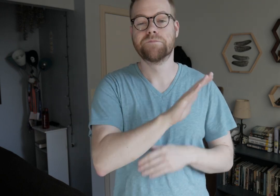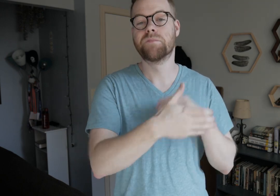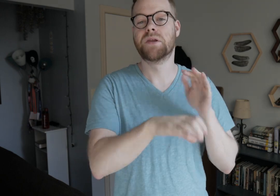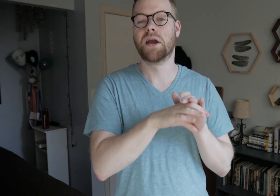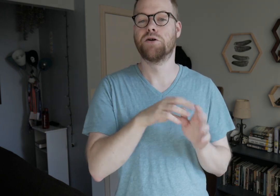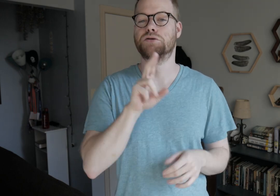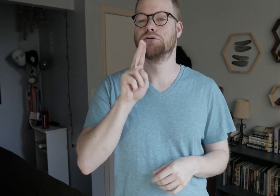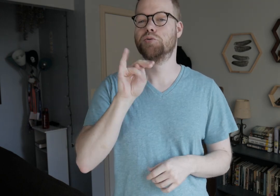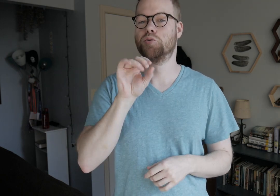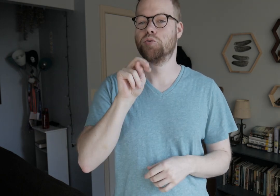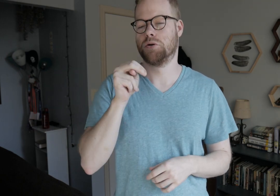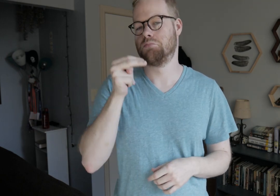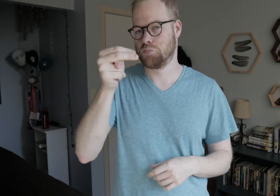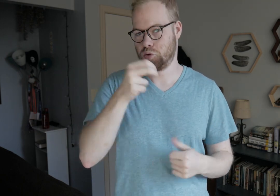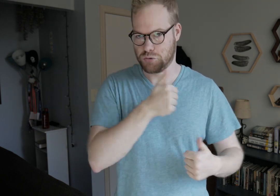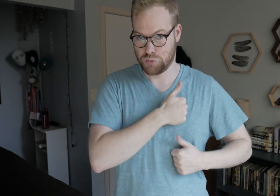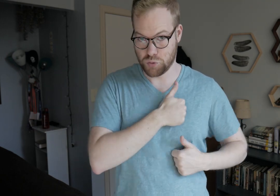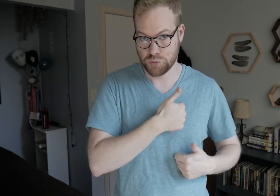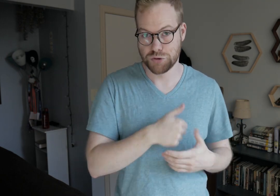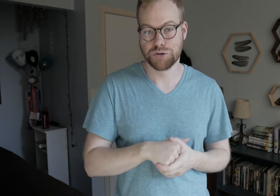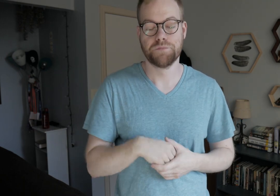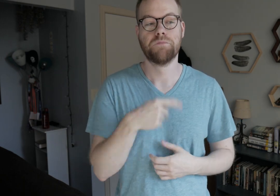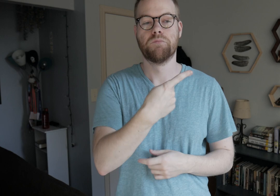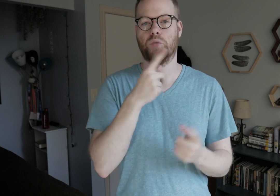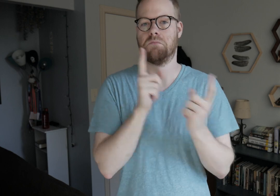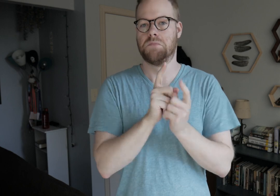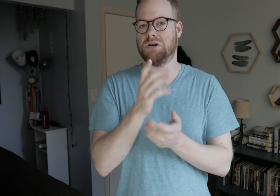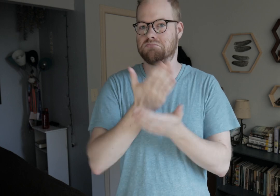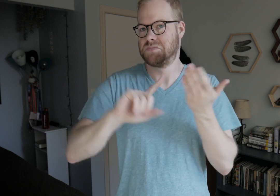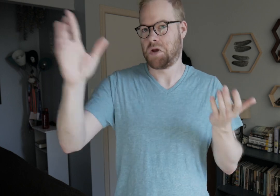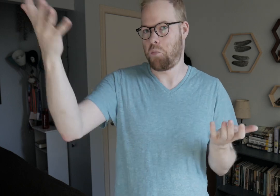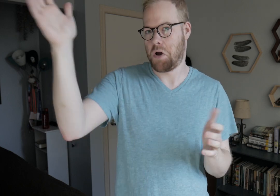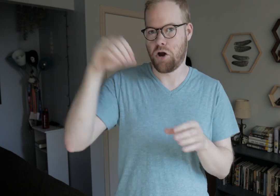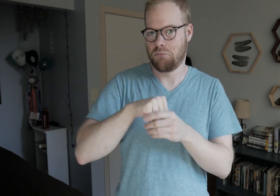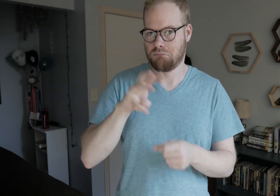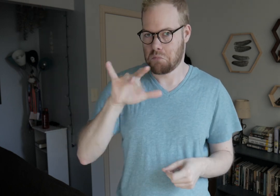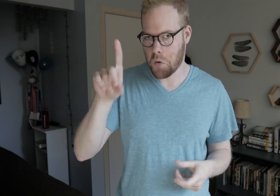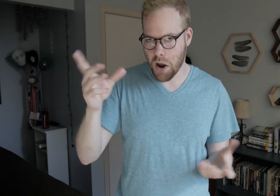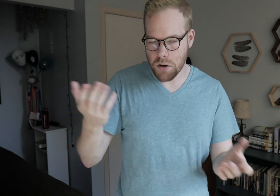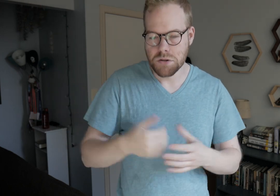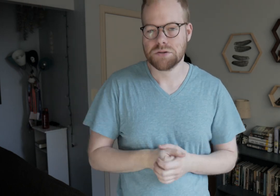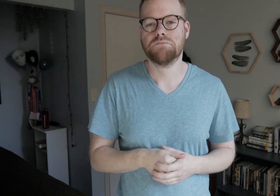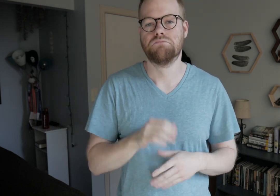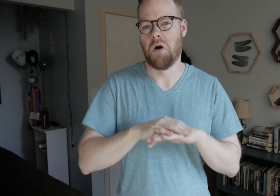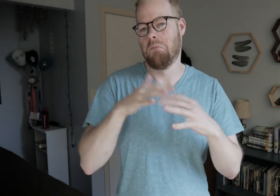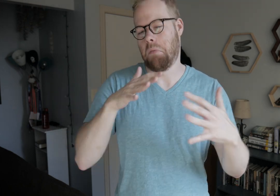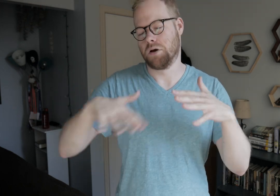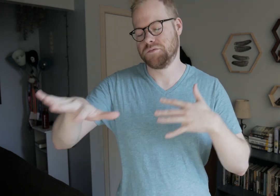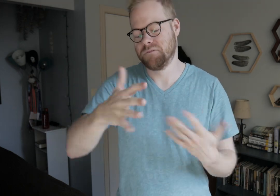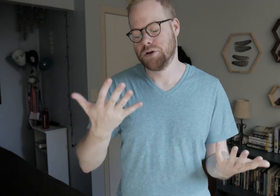His character was a Union soldier, and we meet somewhere in the wild, on the battlefield.